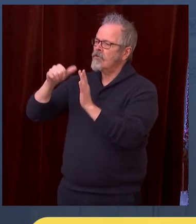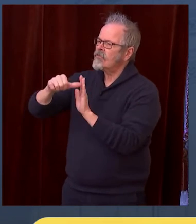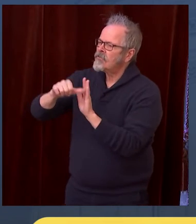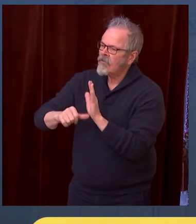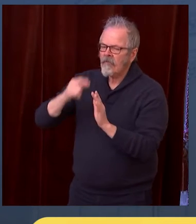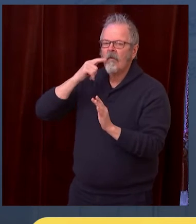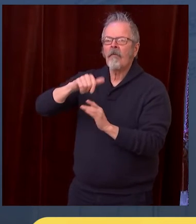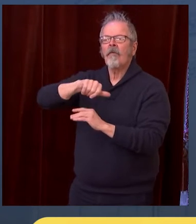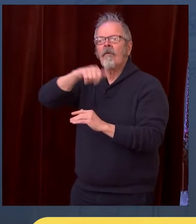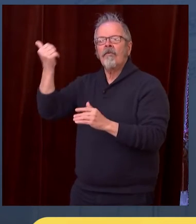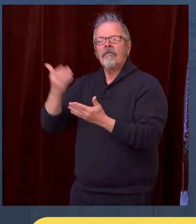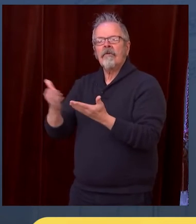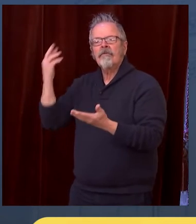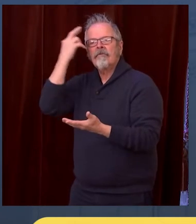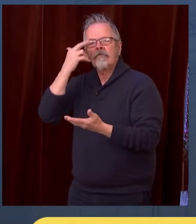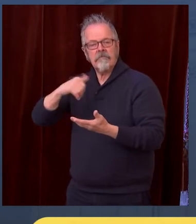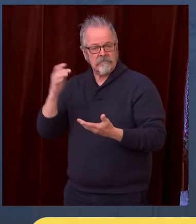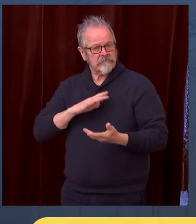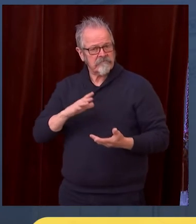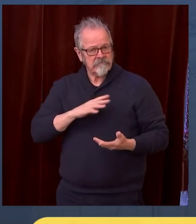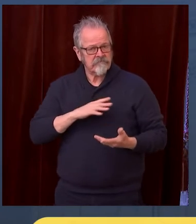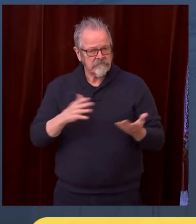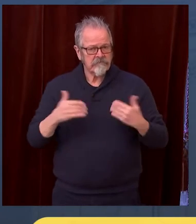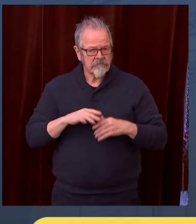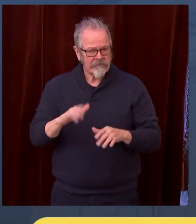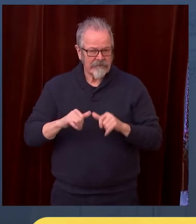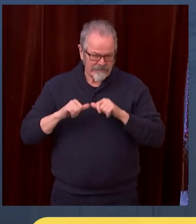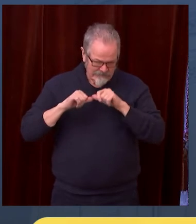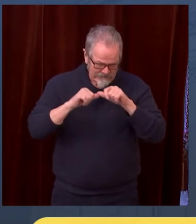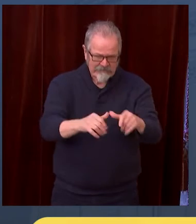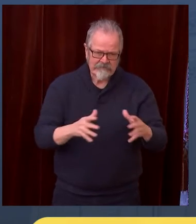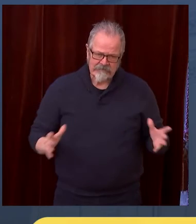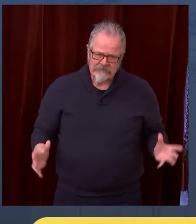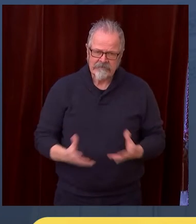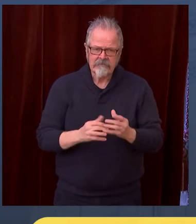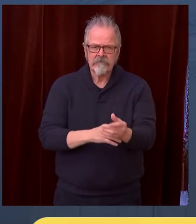reduce infections to get down to that low line.